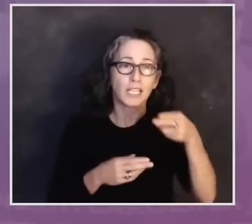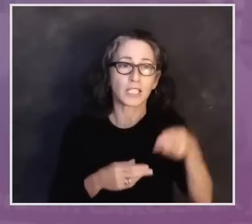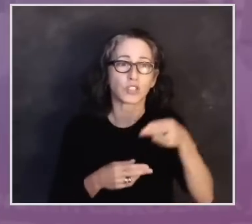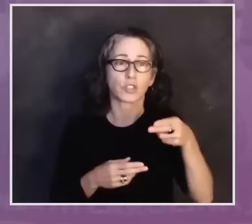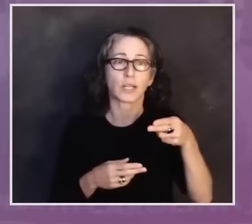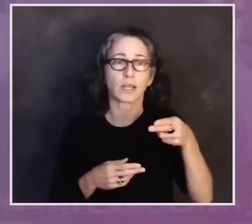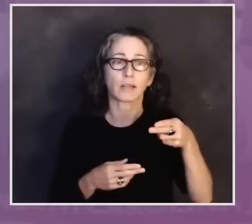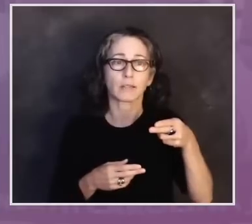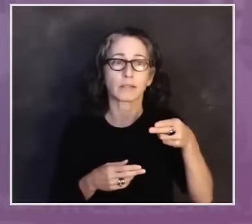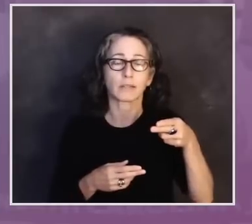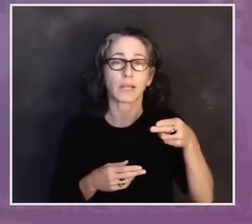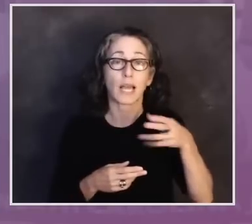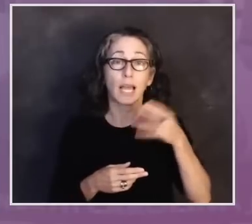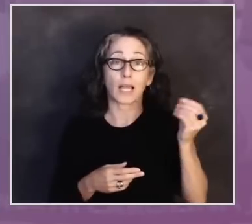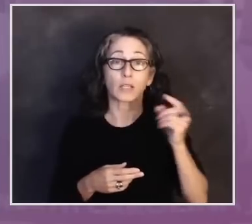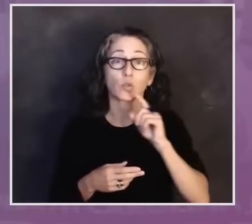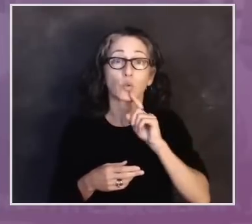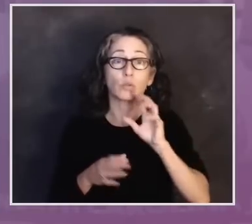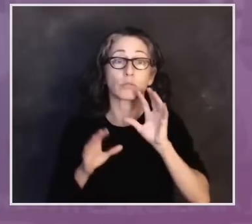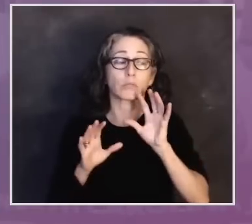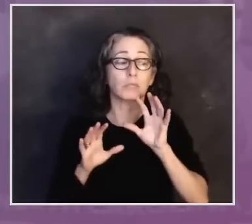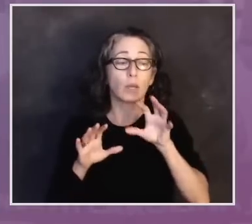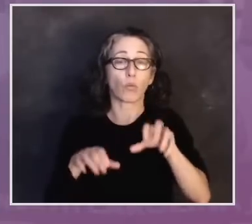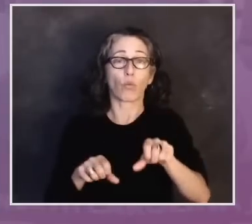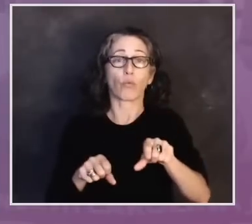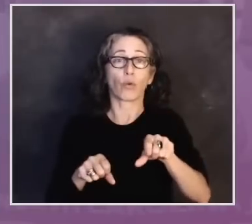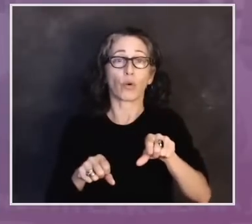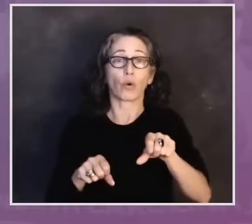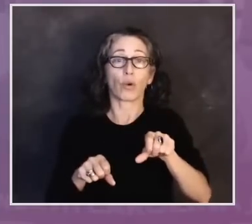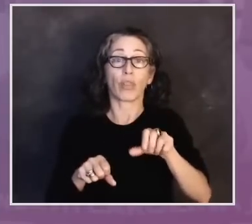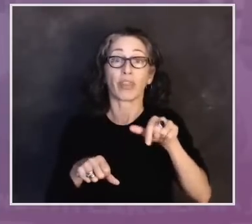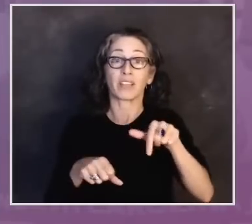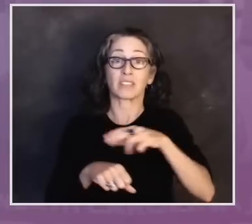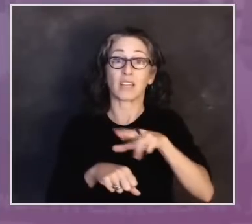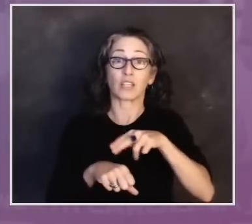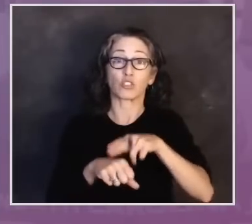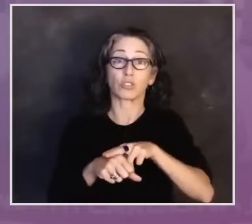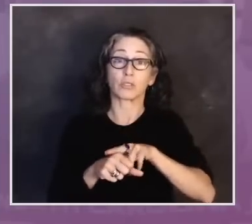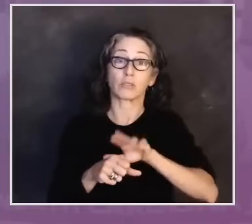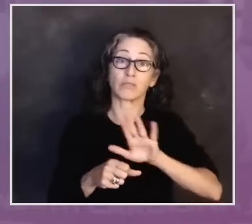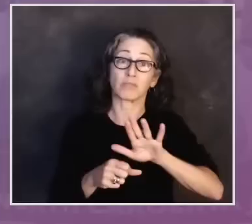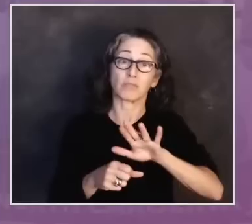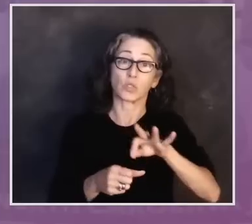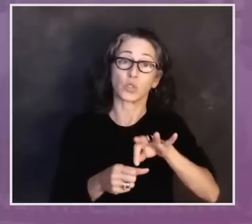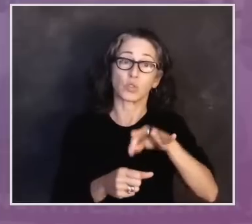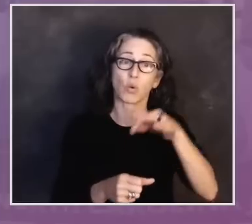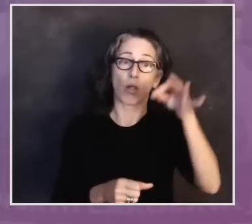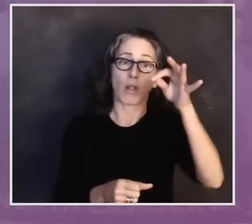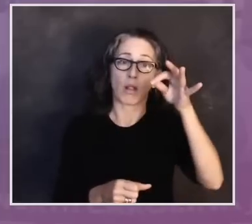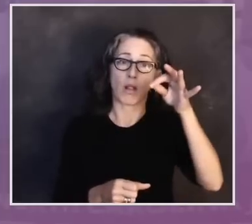WITNESS HISTORY WITH THE ELECTION OF THE JOE BIDEN, KAMALA HARRIS TICKET, BUT ALSO